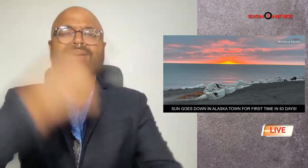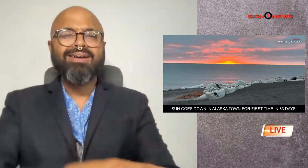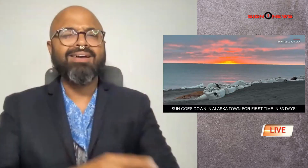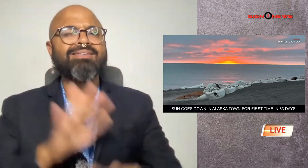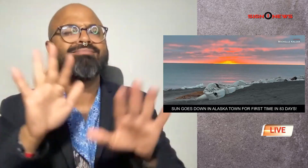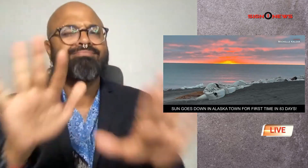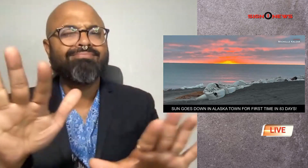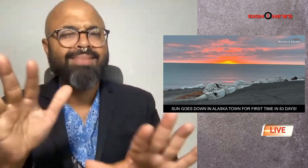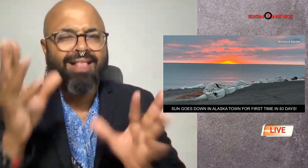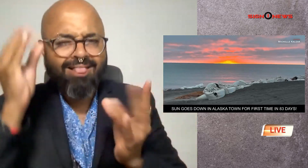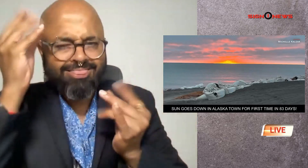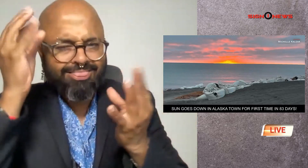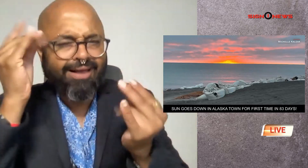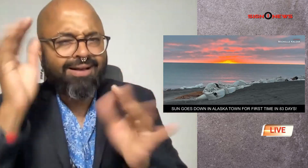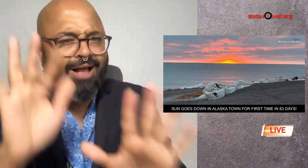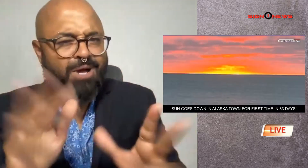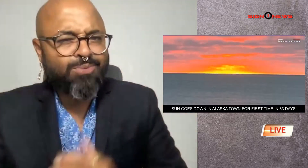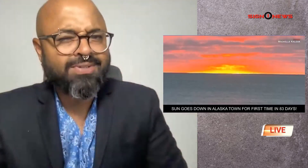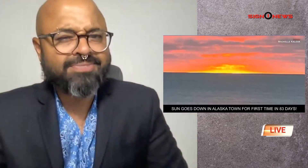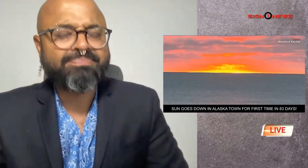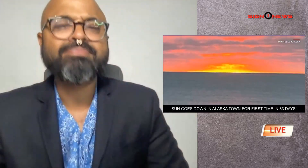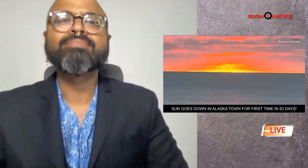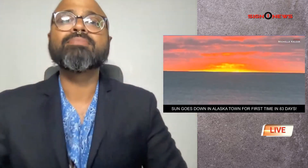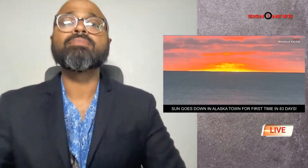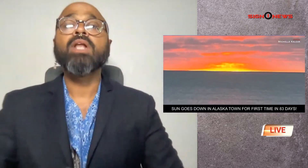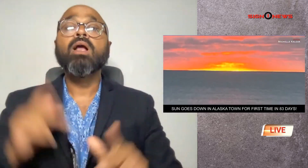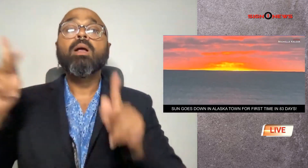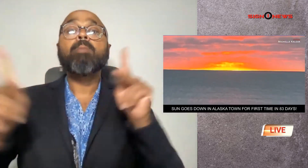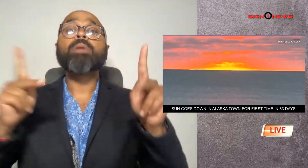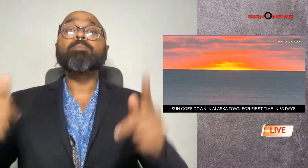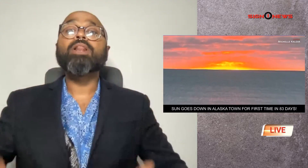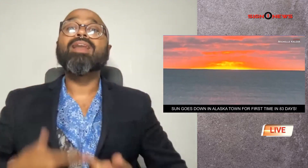the next time you complain about having a long day think about this